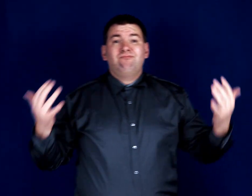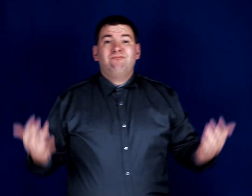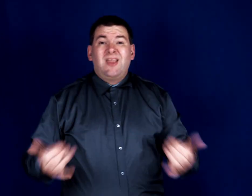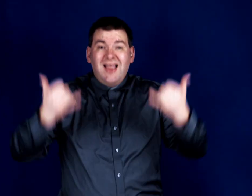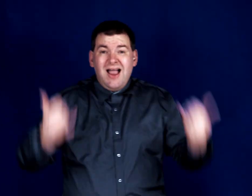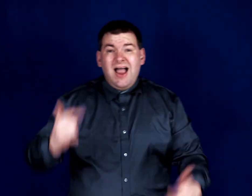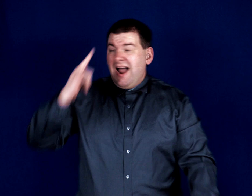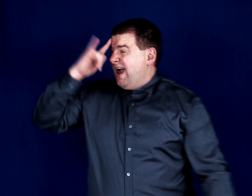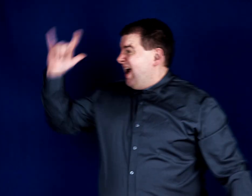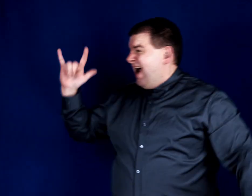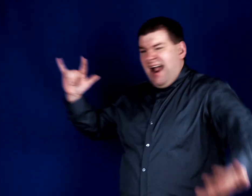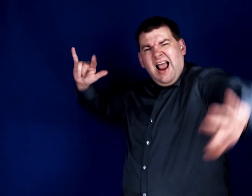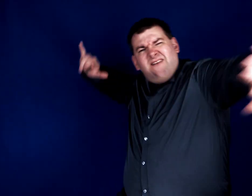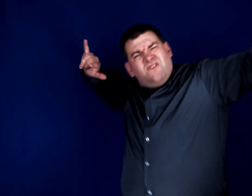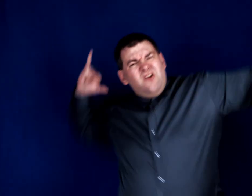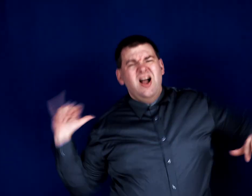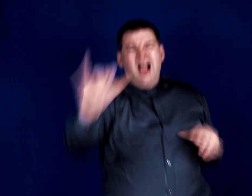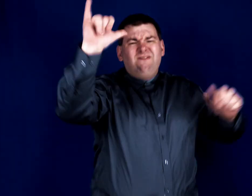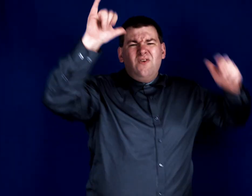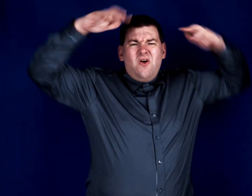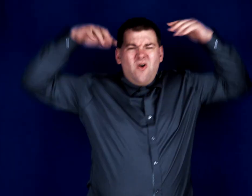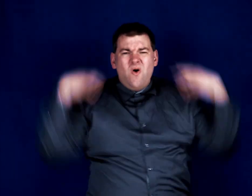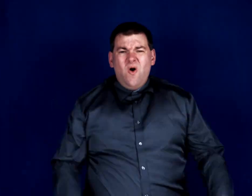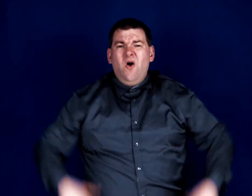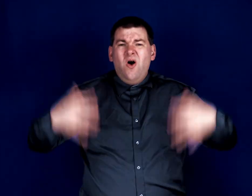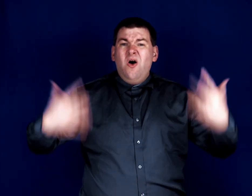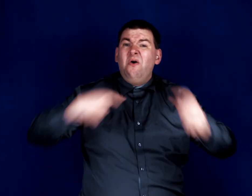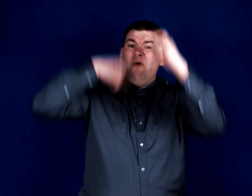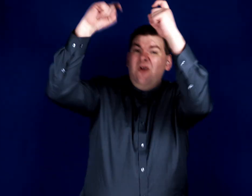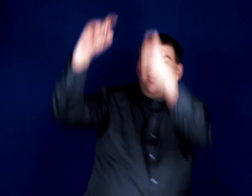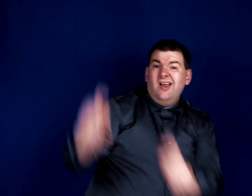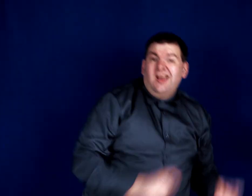Now and forever we give Him